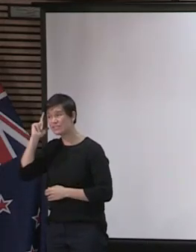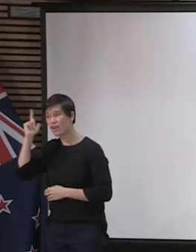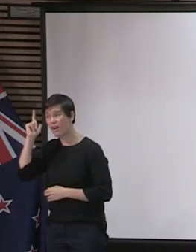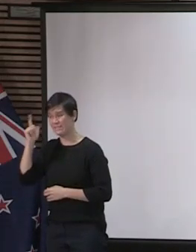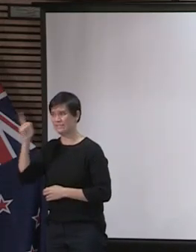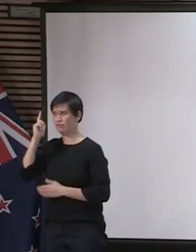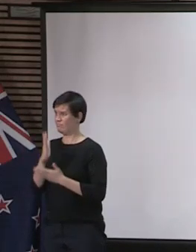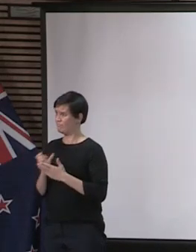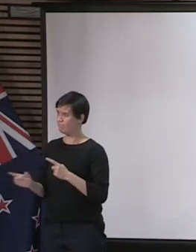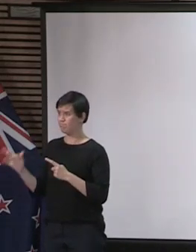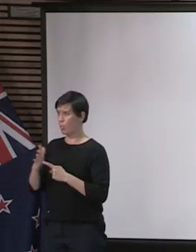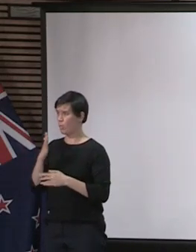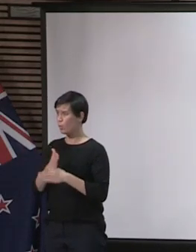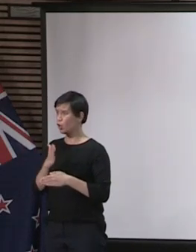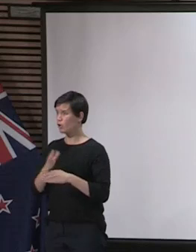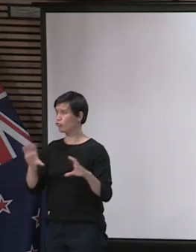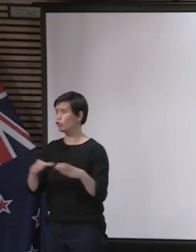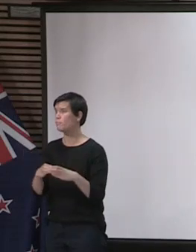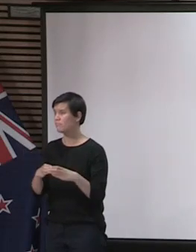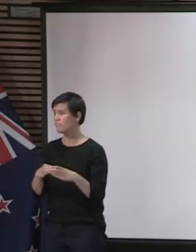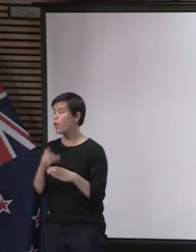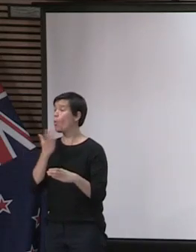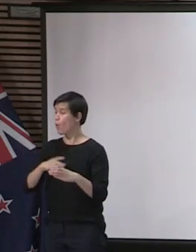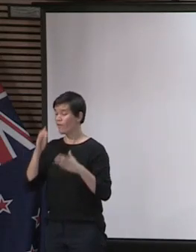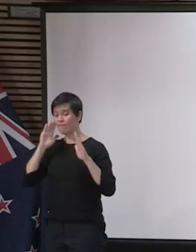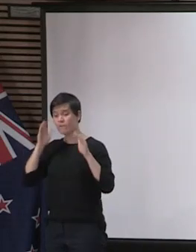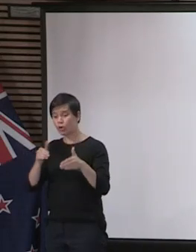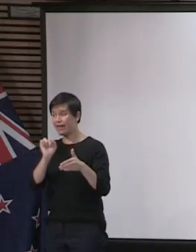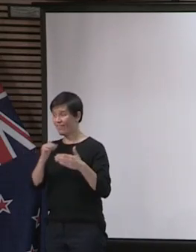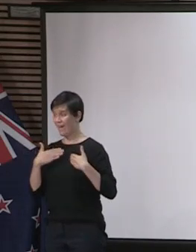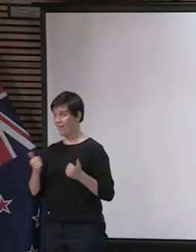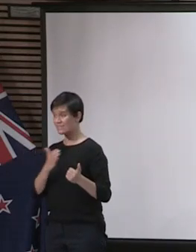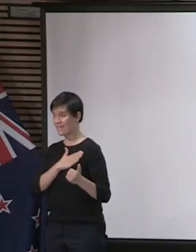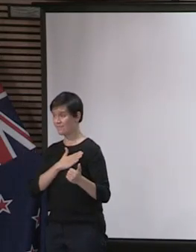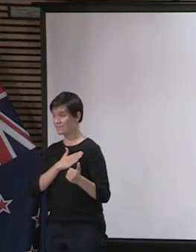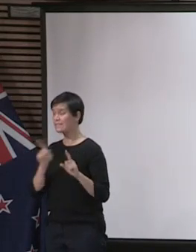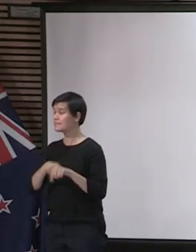our teachers part of that critical workforce and I do believe that we can of course